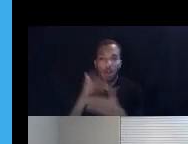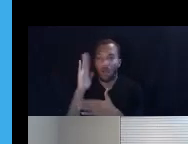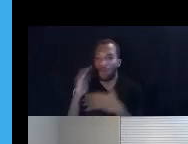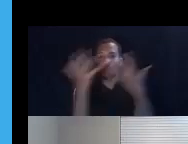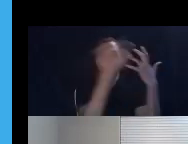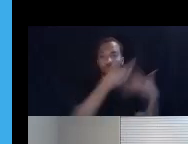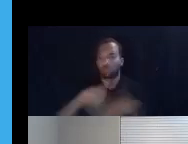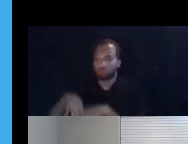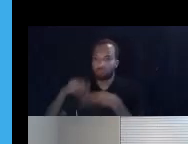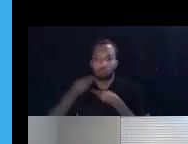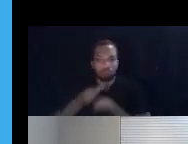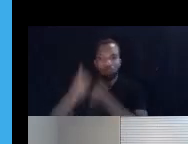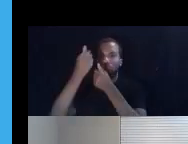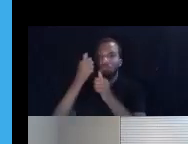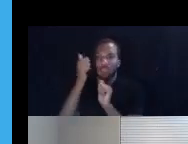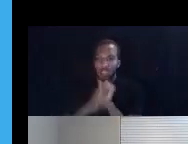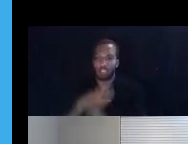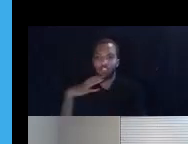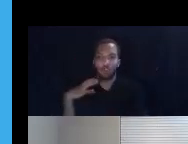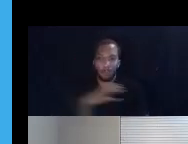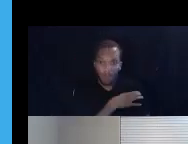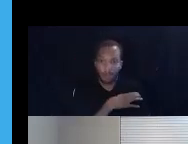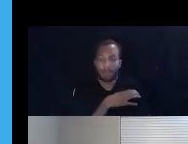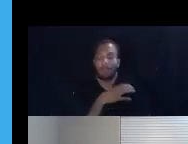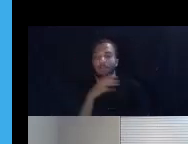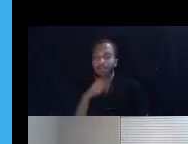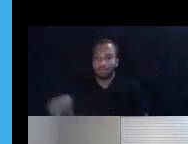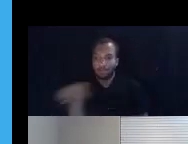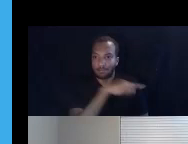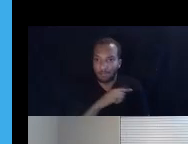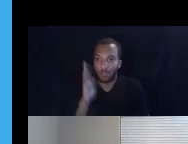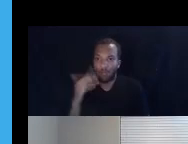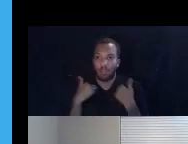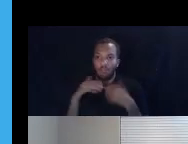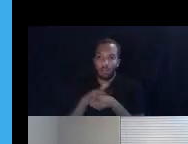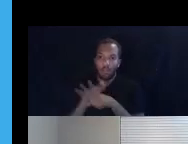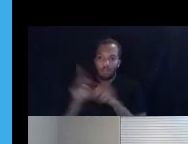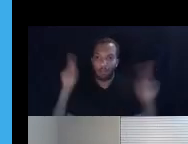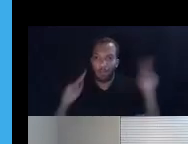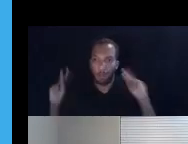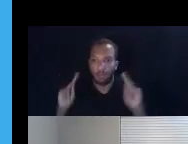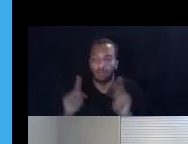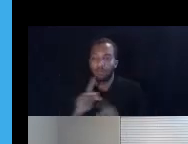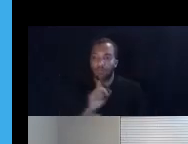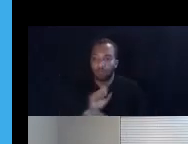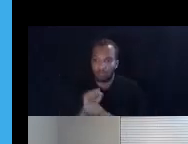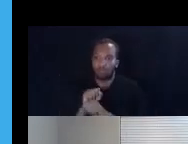that the various committees decide they wanna work on, tracking and evaluating work, et cetera. So there's a few different avenues